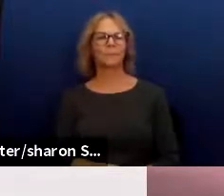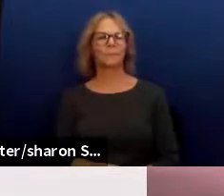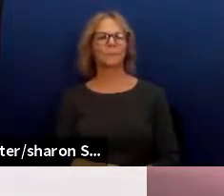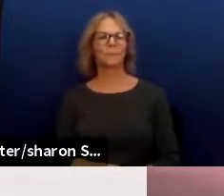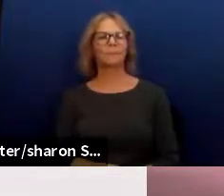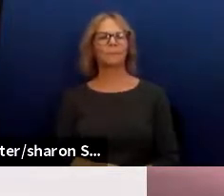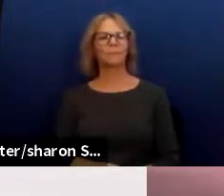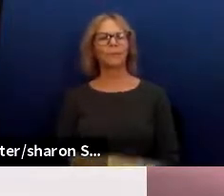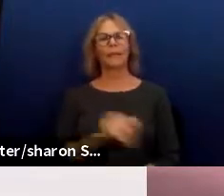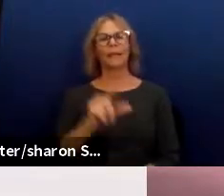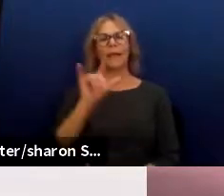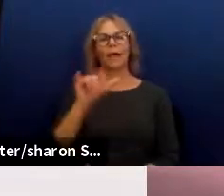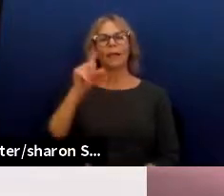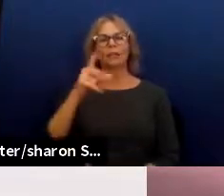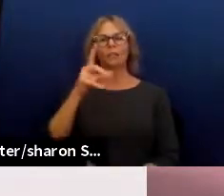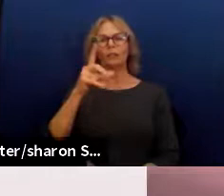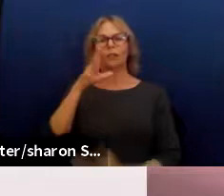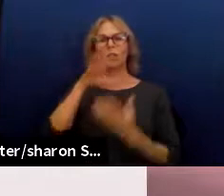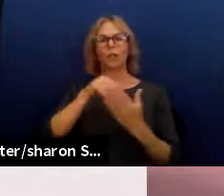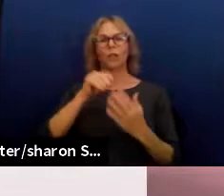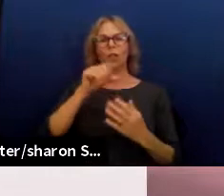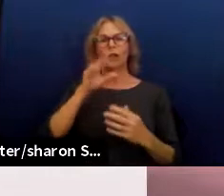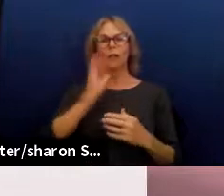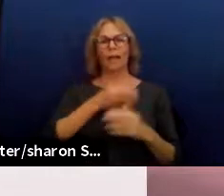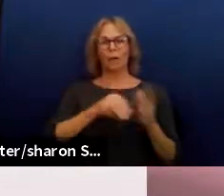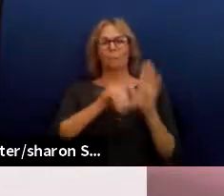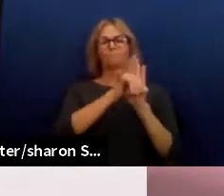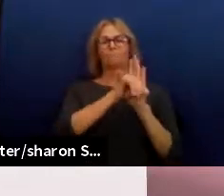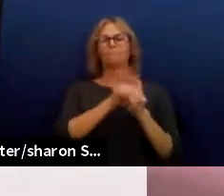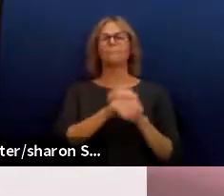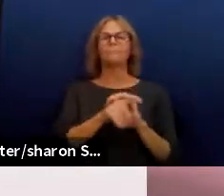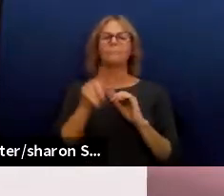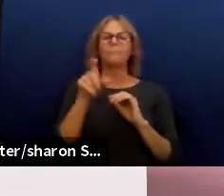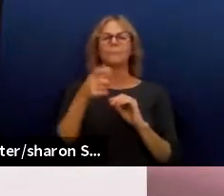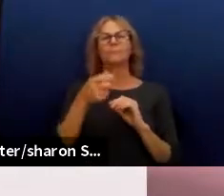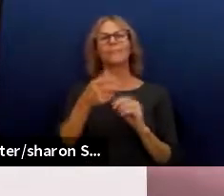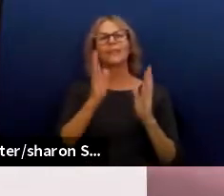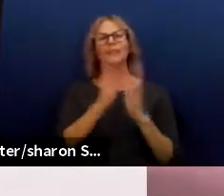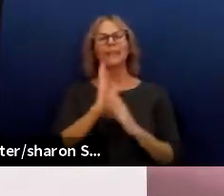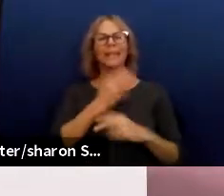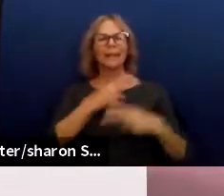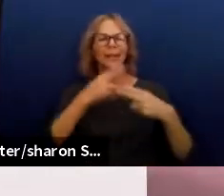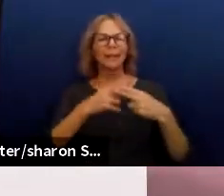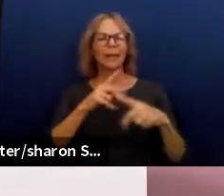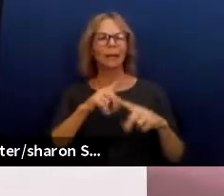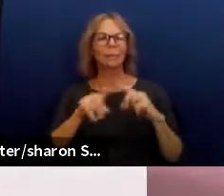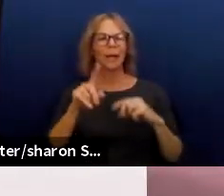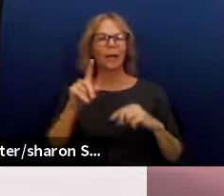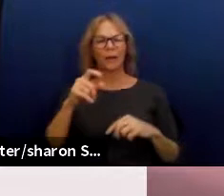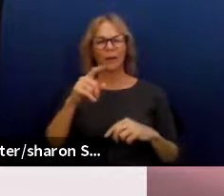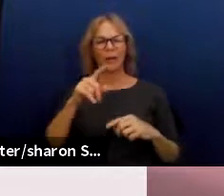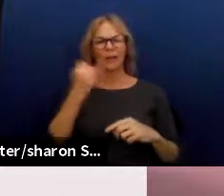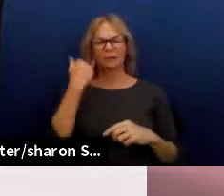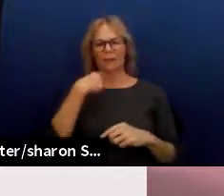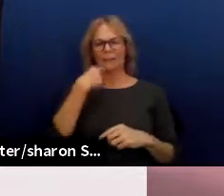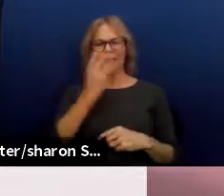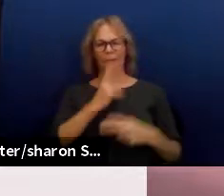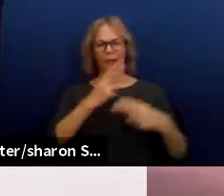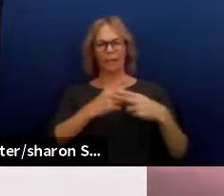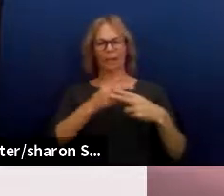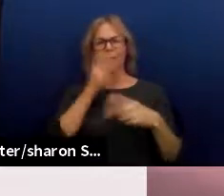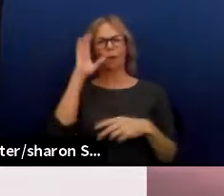identity, you know, we should ask. You can ask for our name, but but when we do tell you our names, do not ask us what is our real